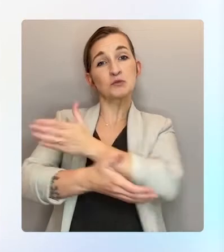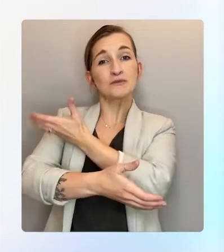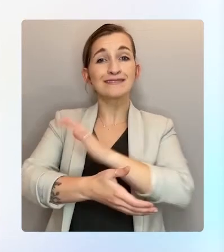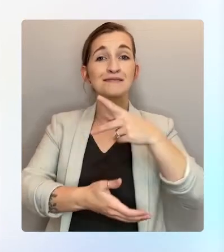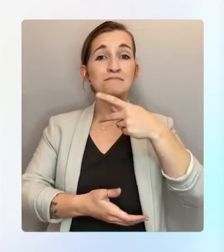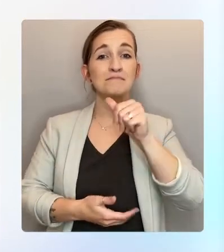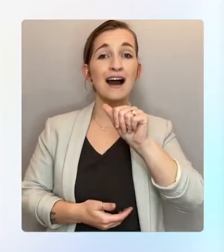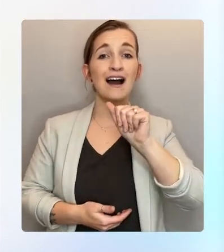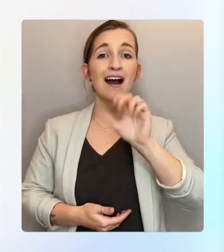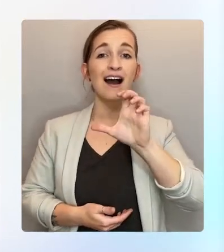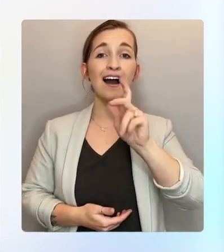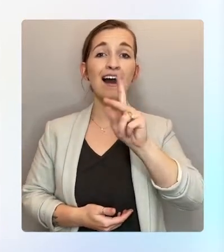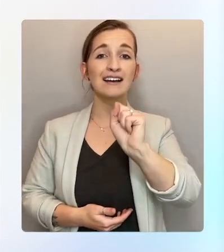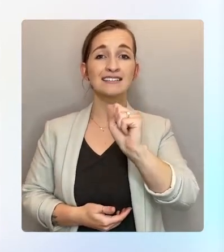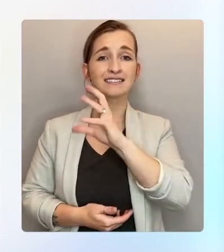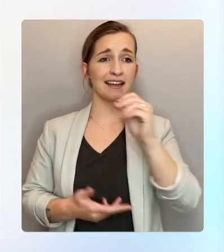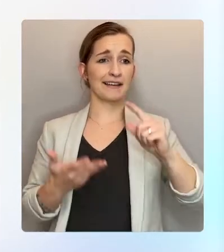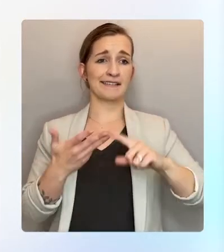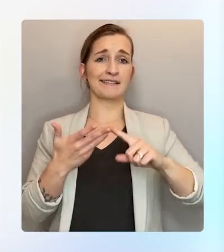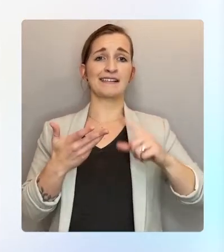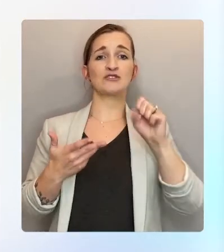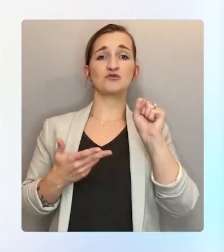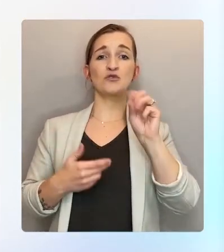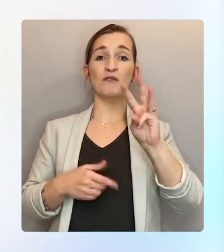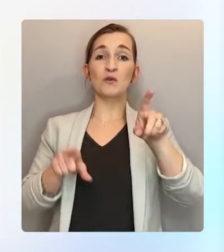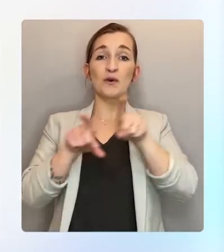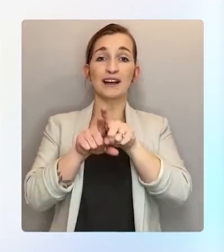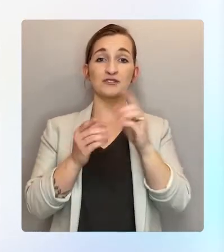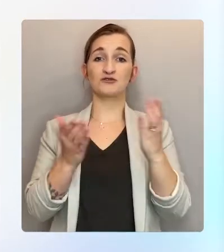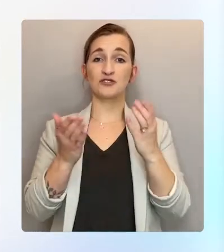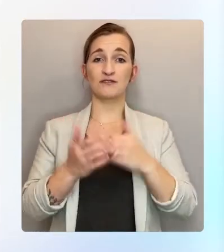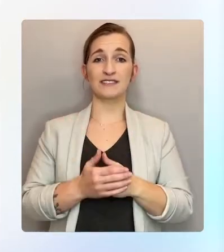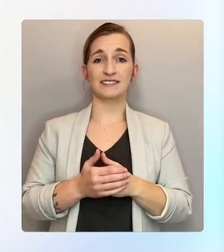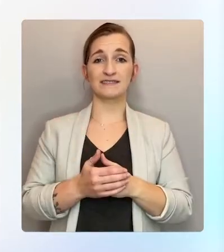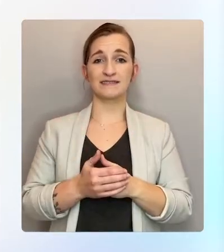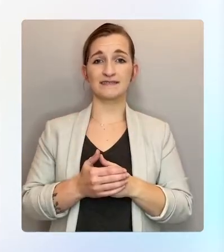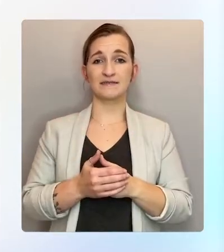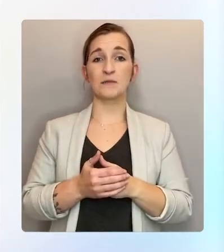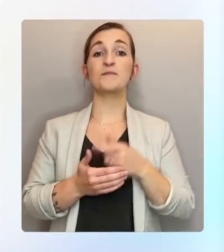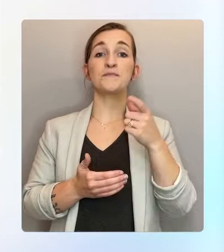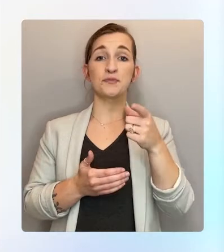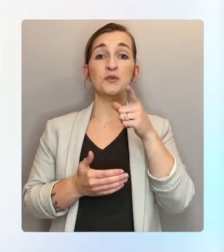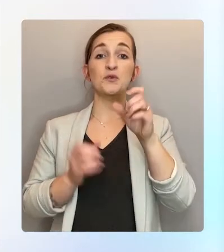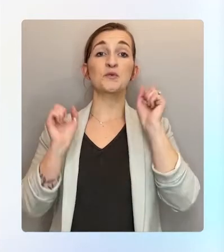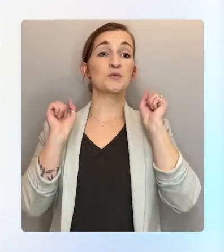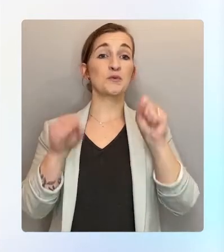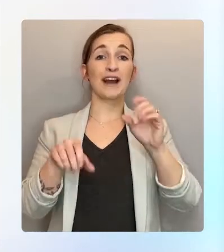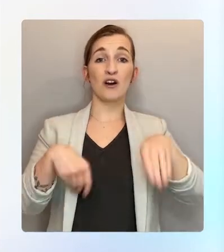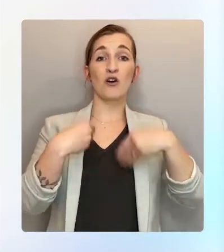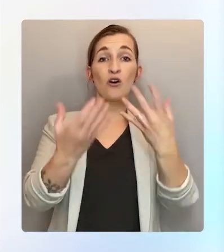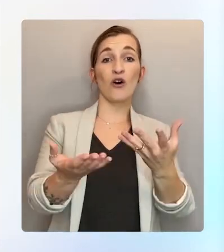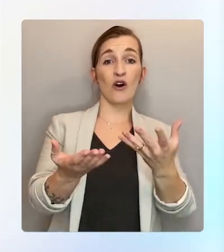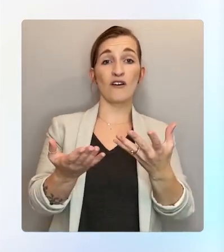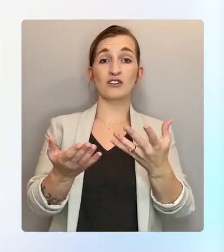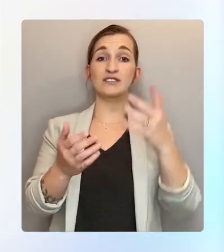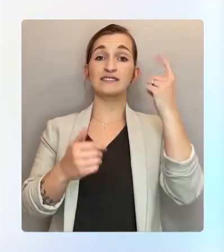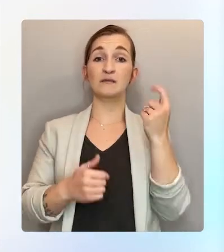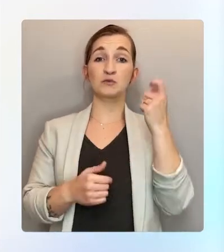You can offer subscriptions, a type of in-app purchase, alongside other in-app purchase types.